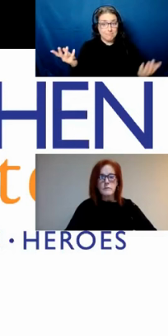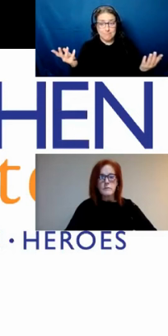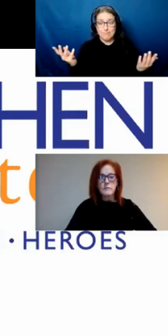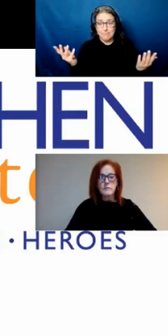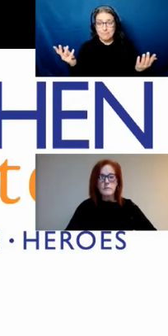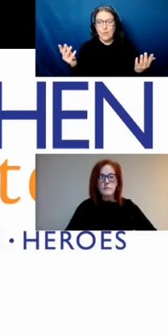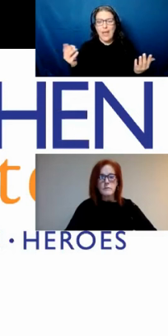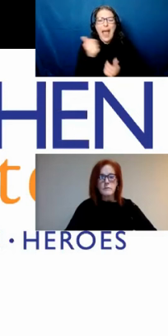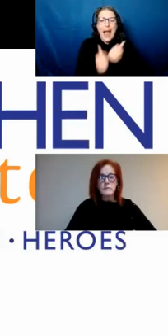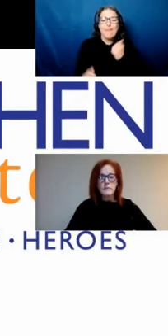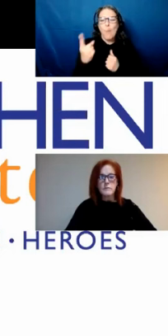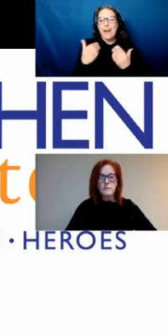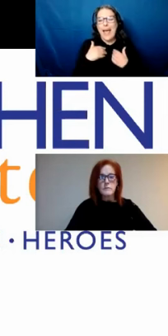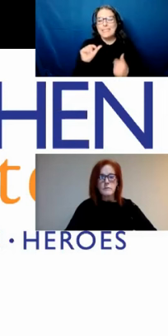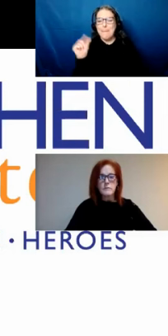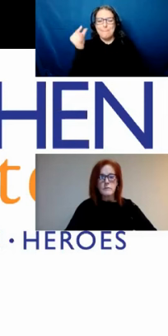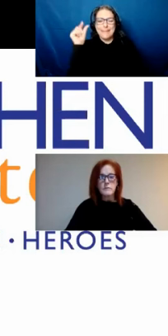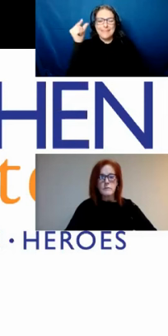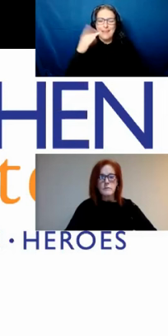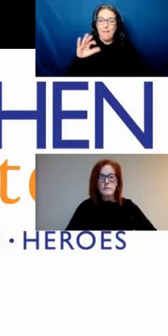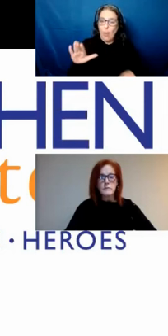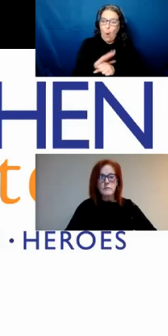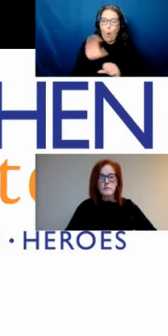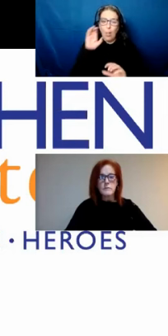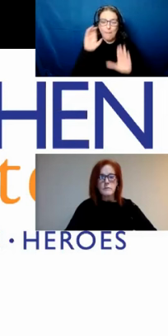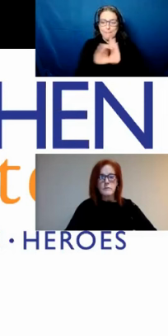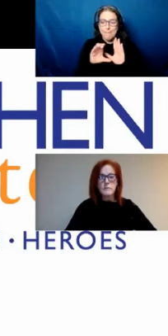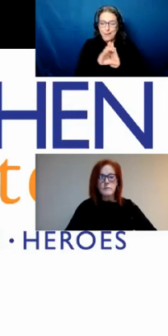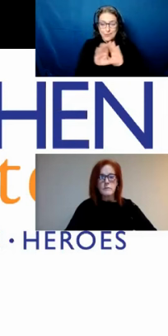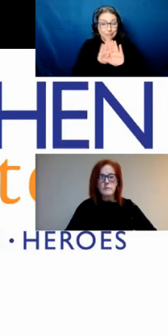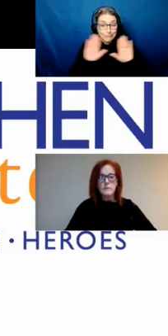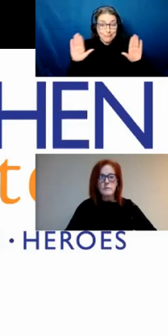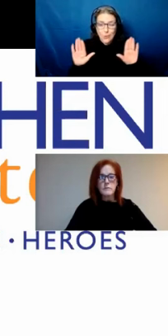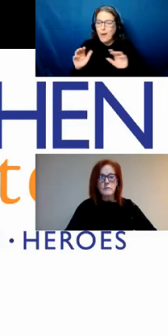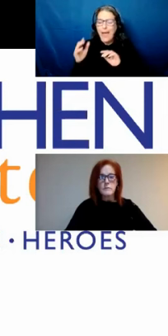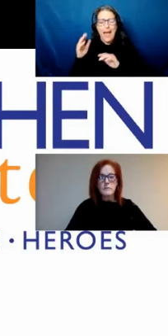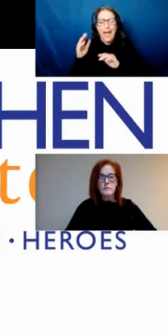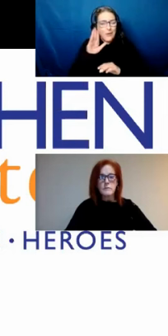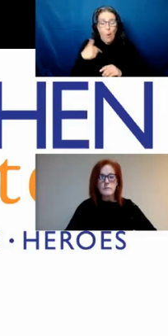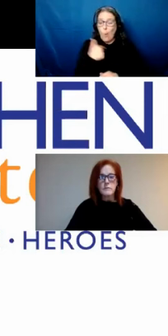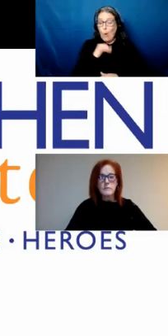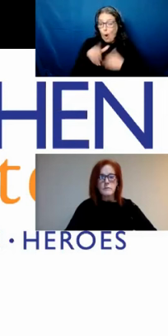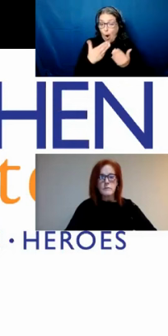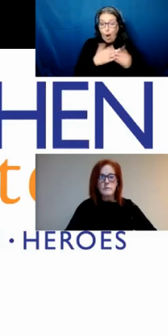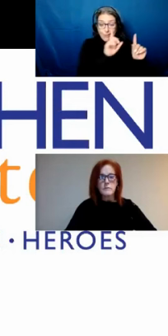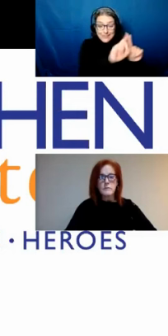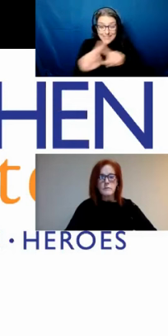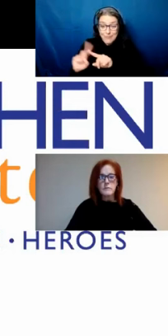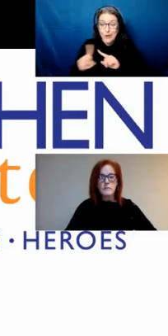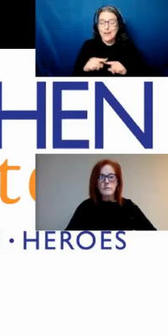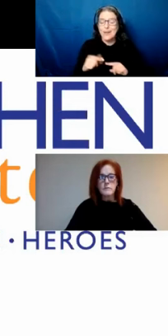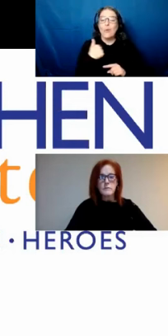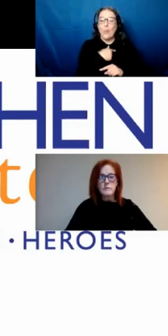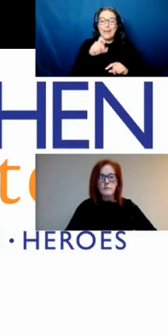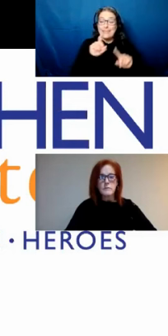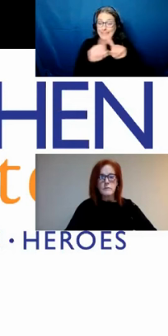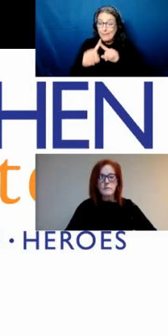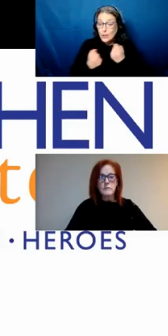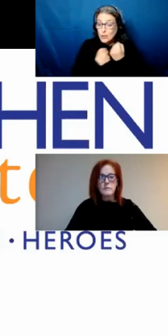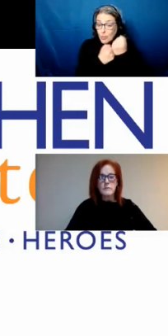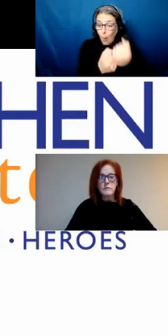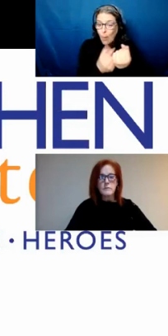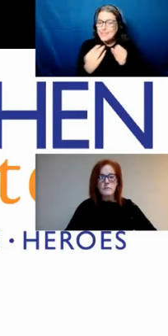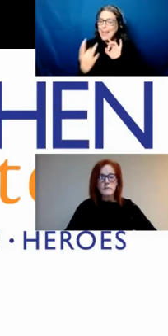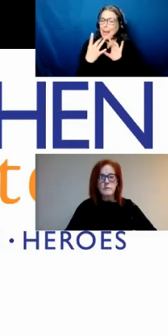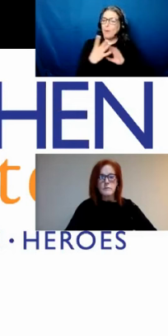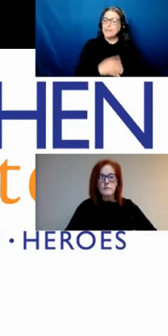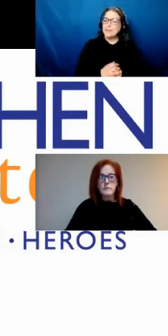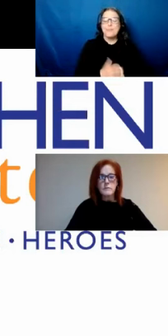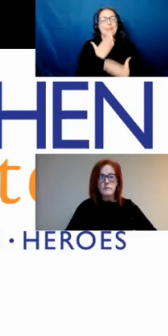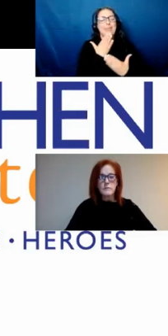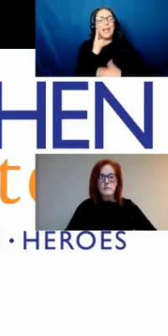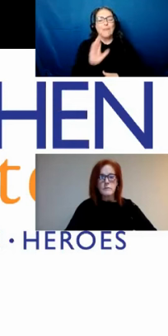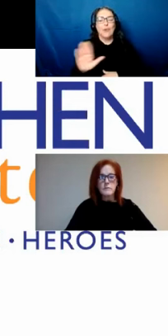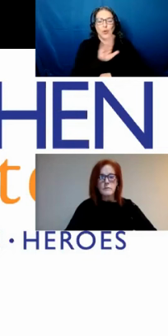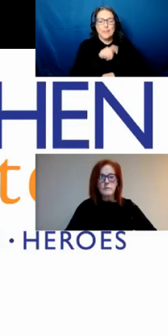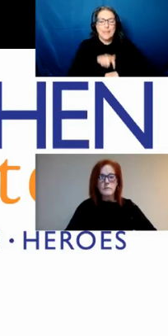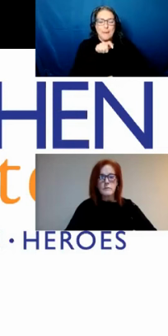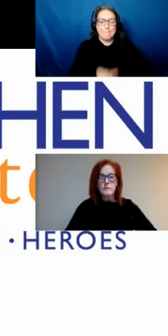And the number is a lot larger if we look at at we call positive housing destinations which includes going to treatment. Which includes moving people to assisted living homes and things like that.